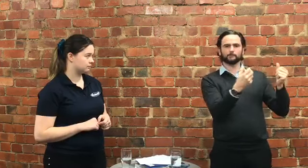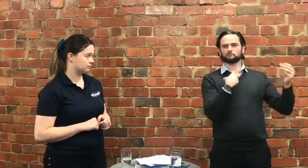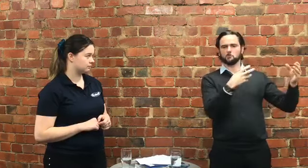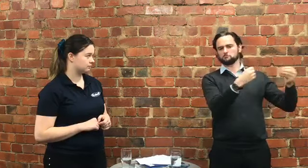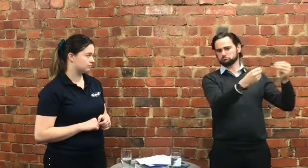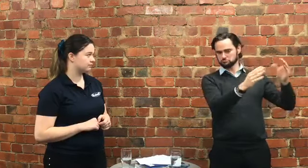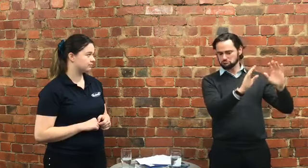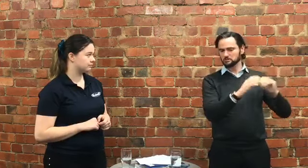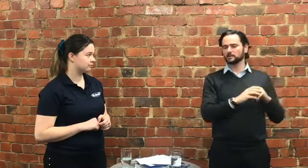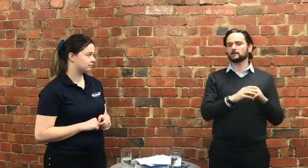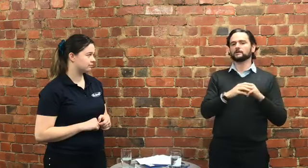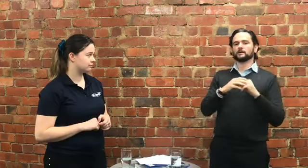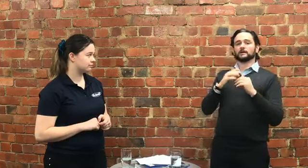and some money that isn't.